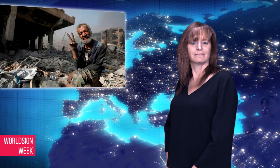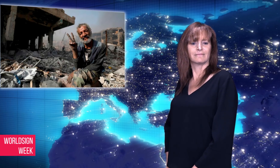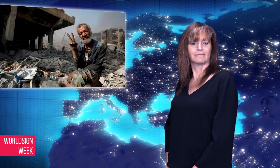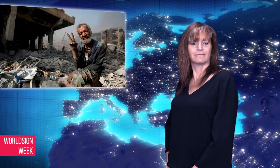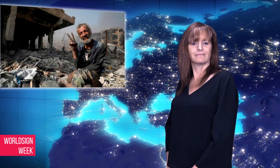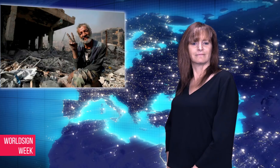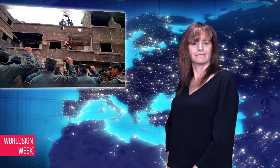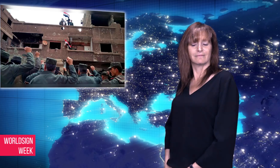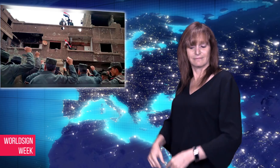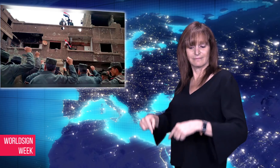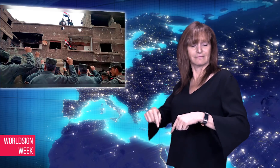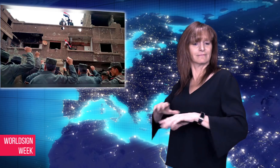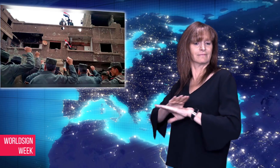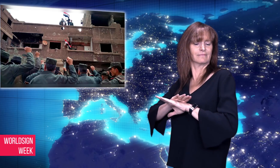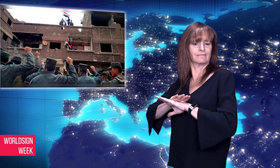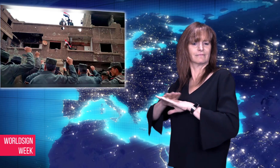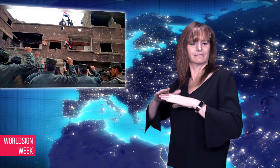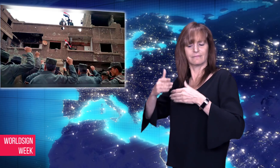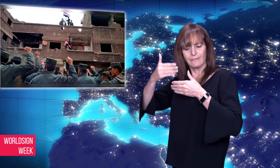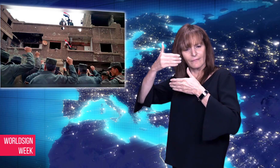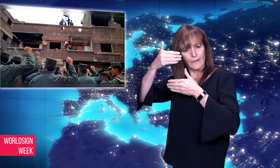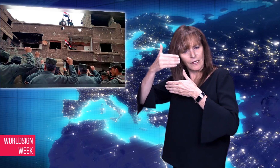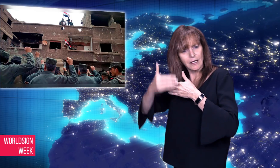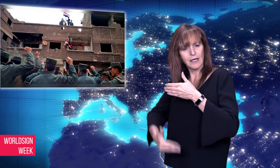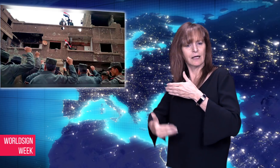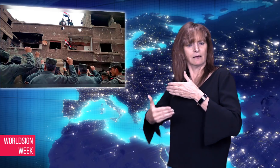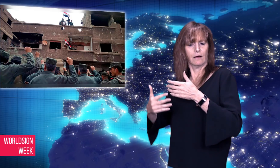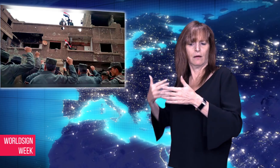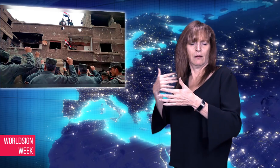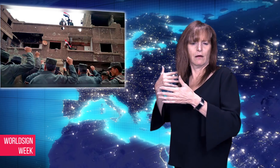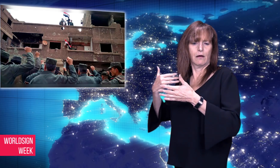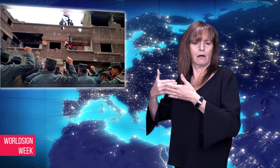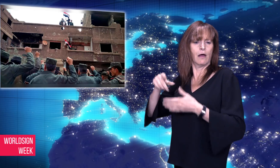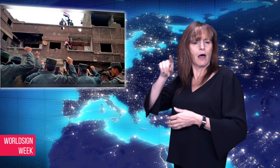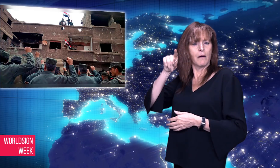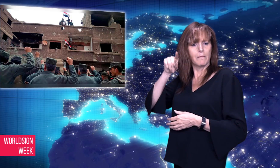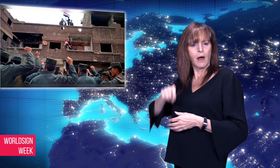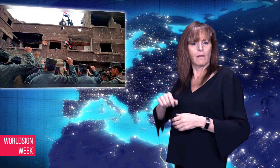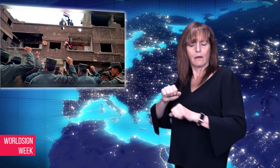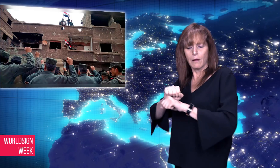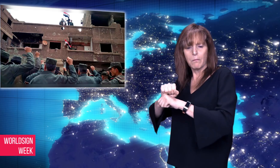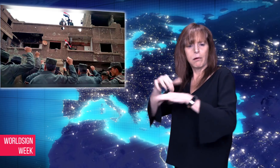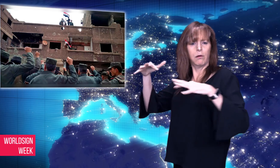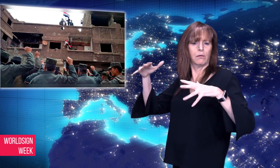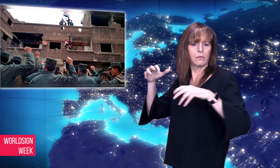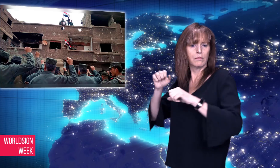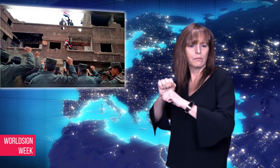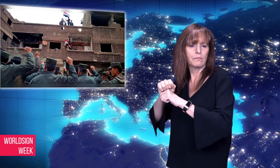also ended a month-long bombing